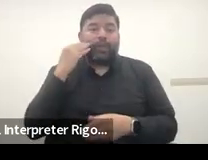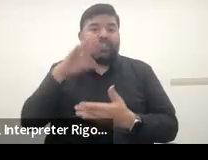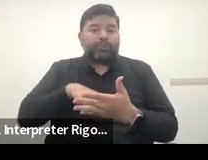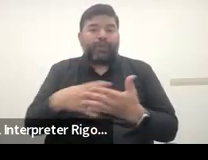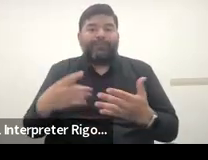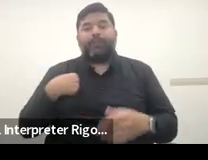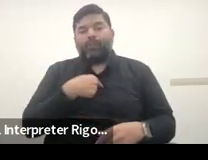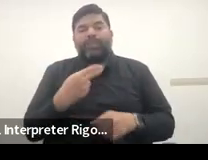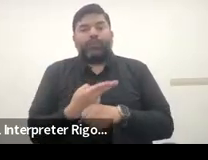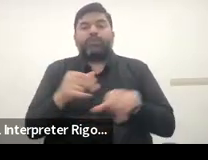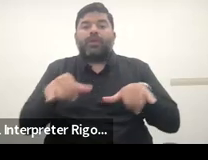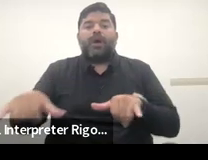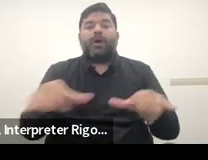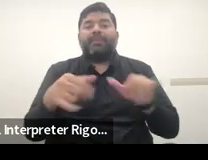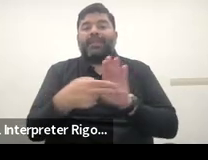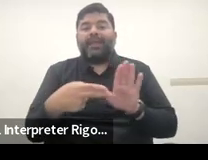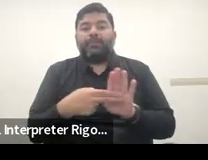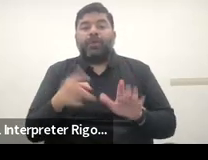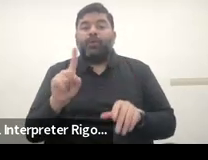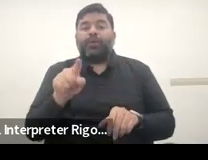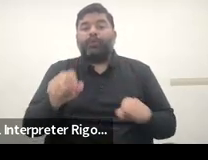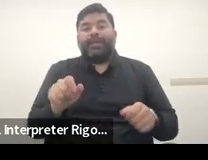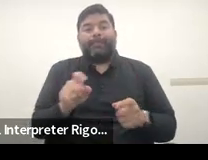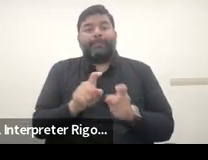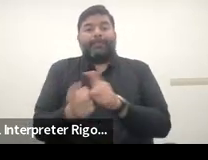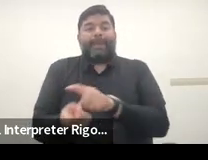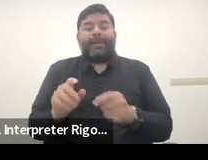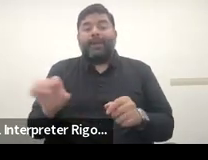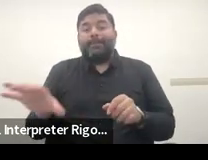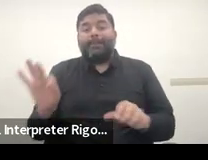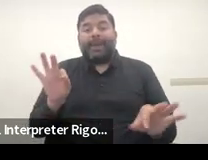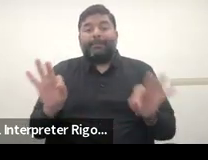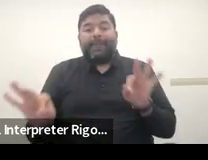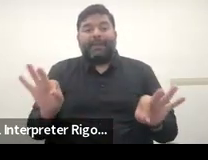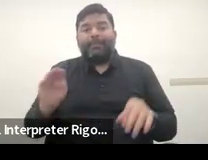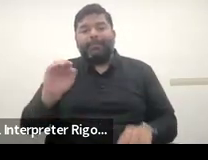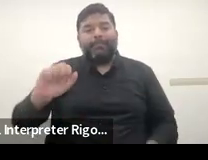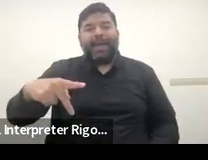you can map them back and forth pretty easily, but yeah right now they're separated.